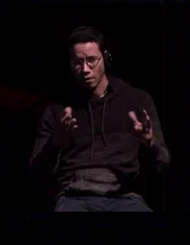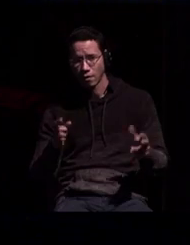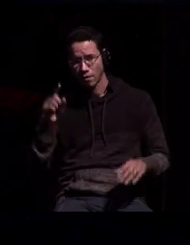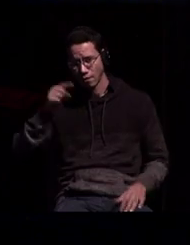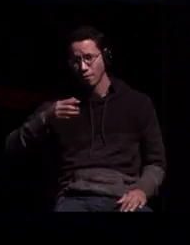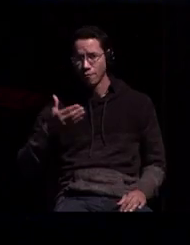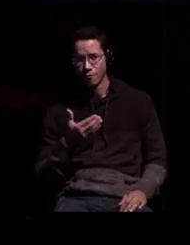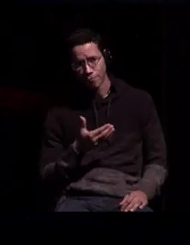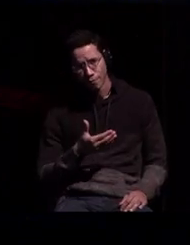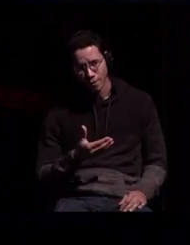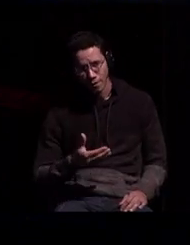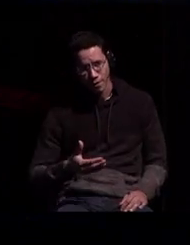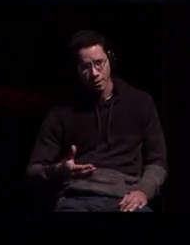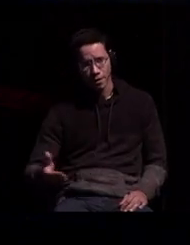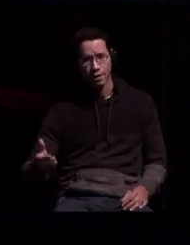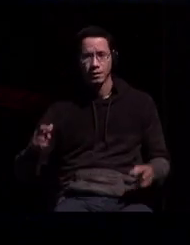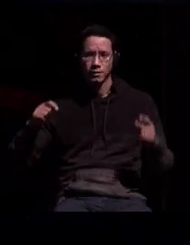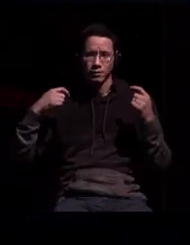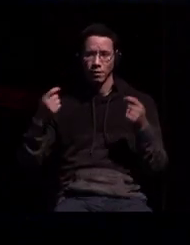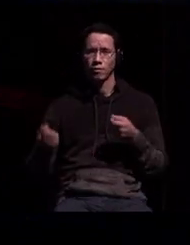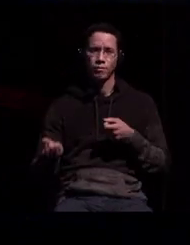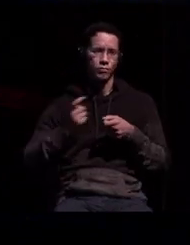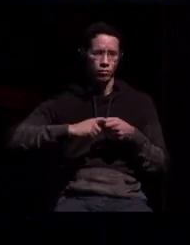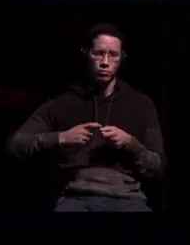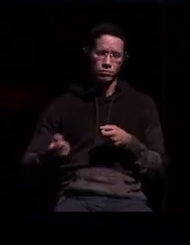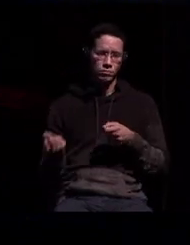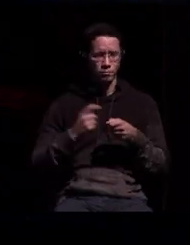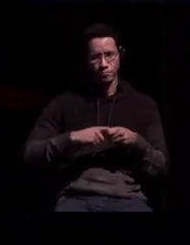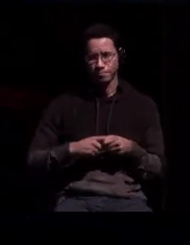and affect the sustainability of development.